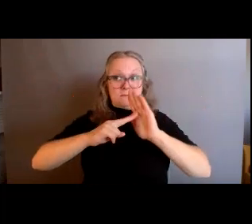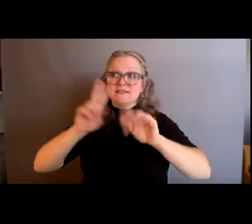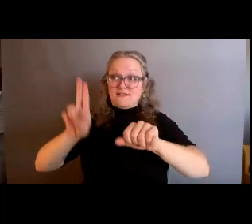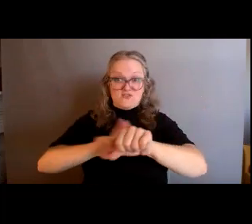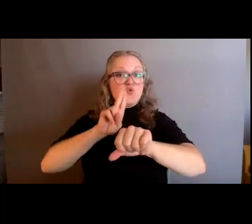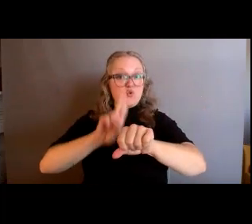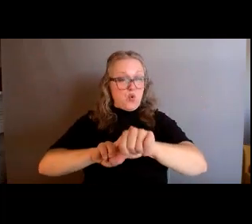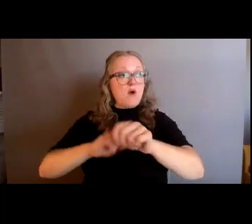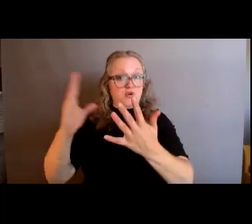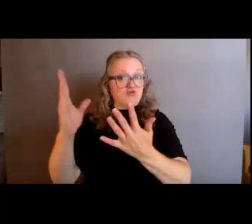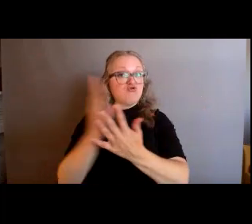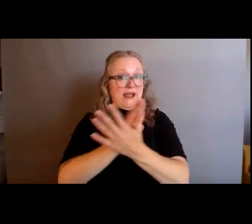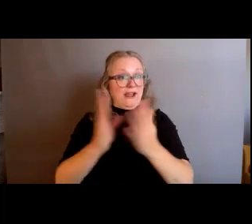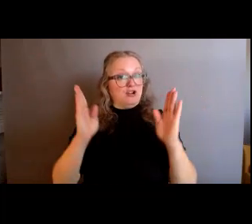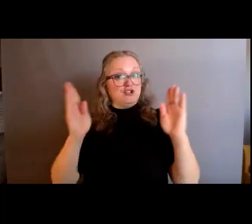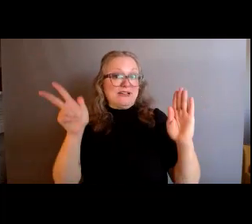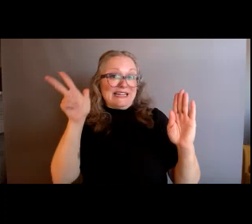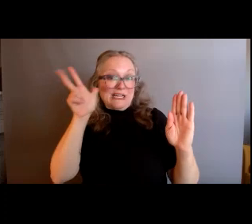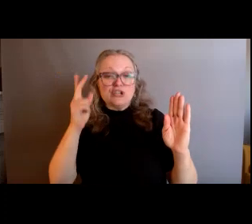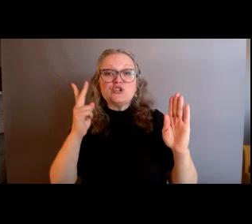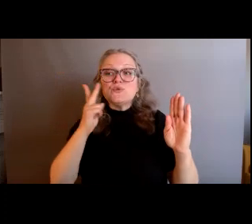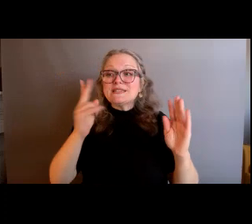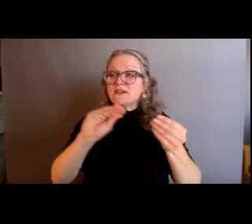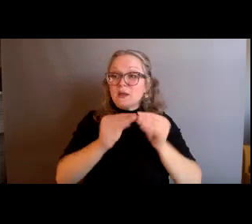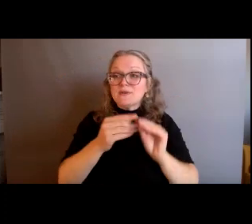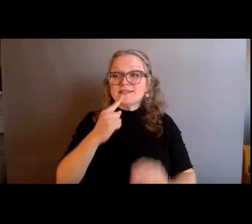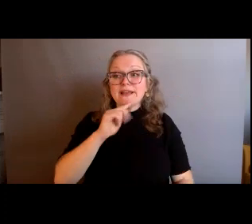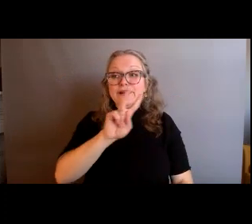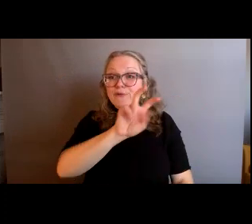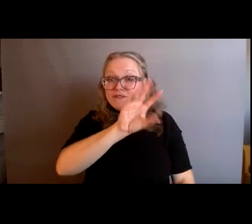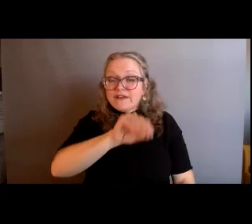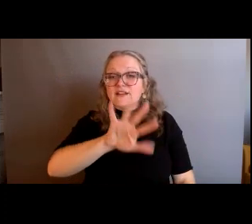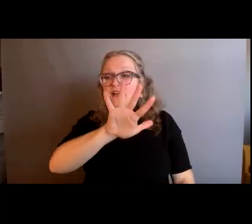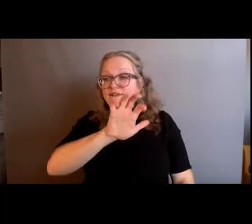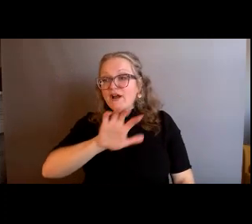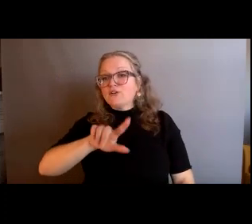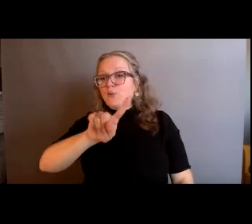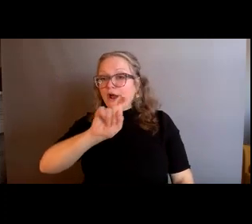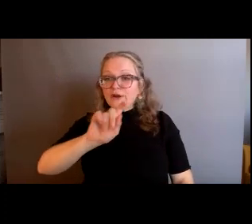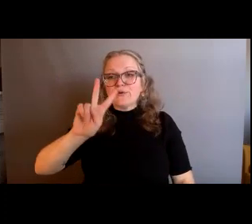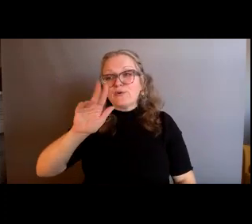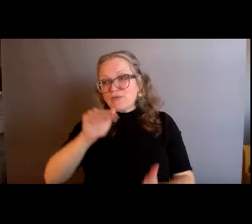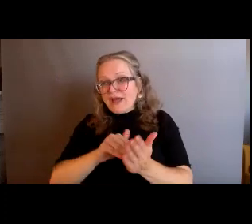You see these numbers up here that say 250-500-1000, 2004, 1000.